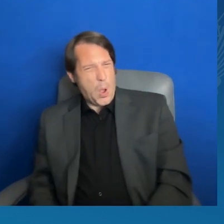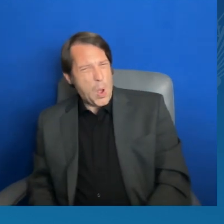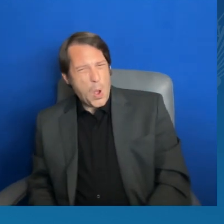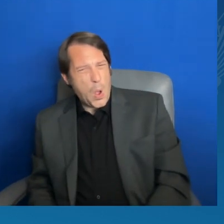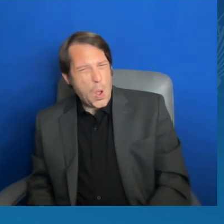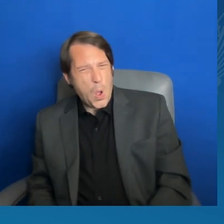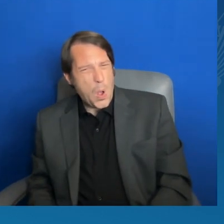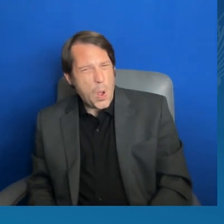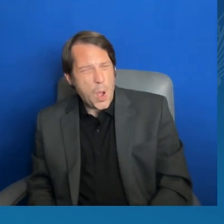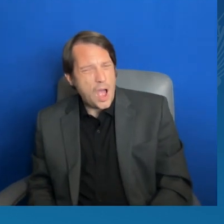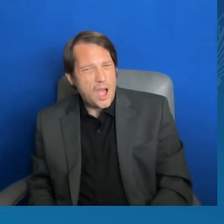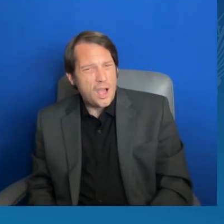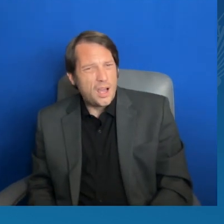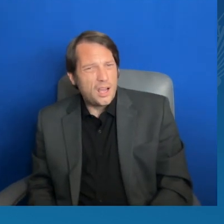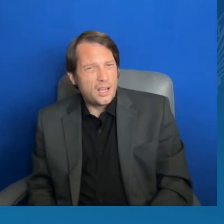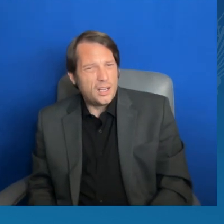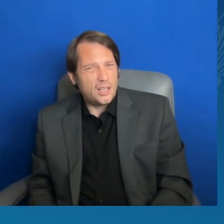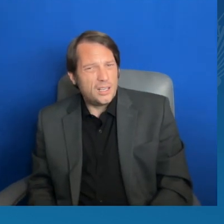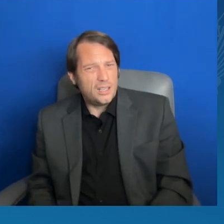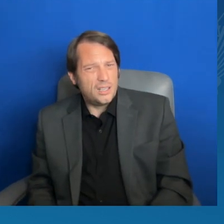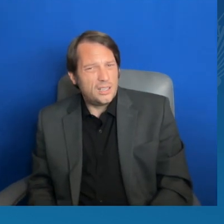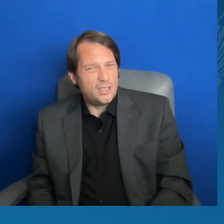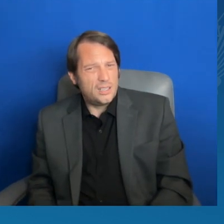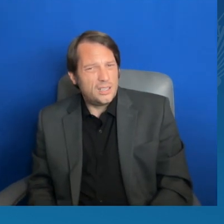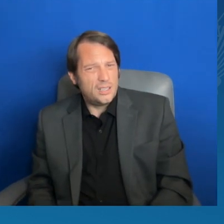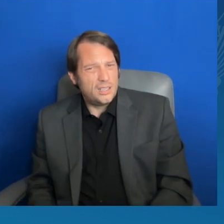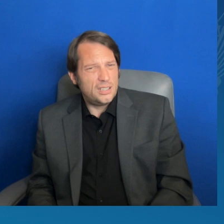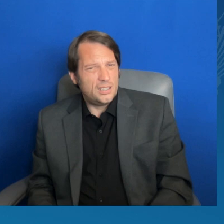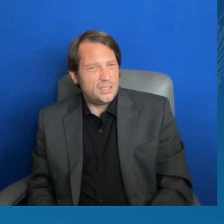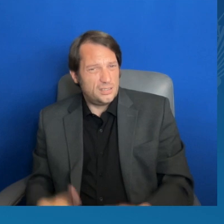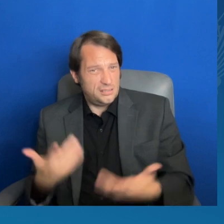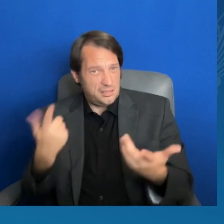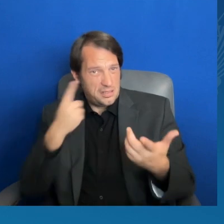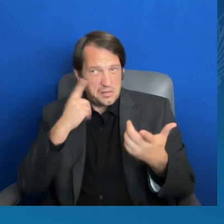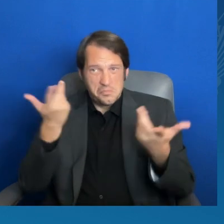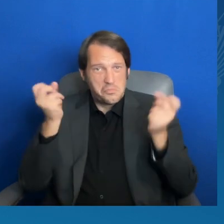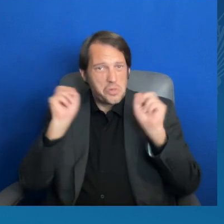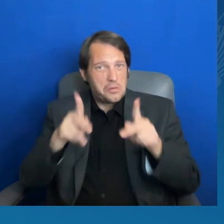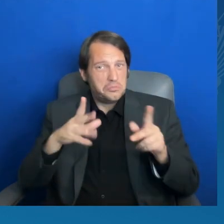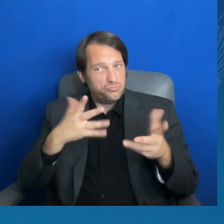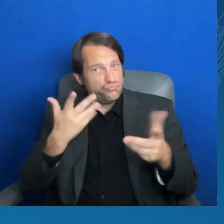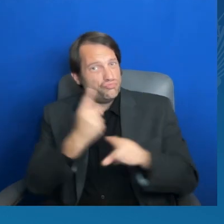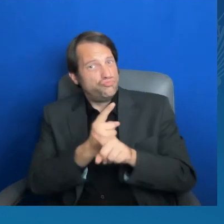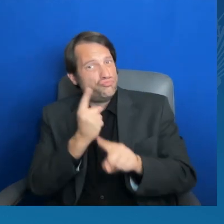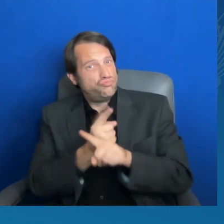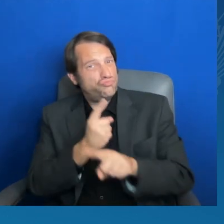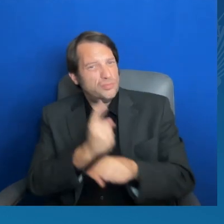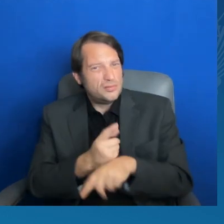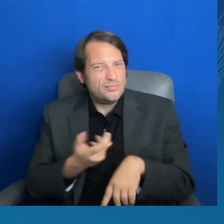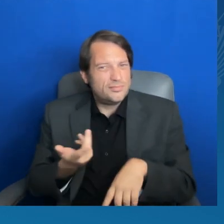The Vice President: And it -- I think it is also reasonable, as a former prosecutor, to say that it is reasonable to say that the --